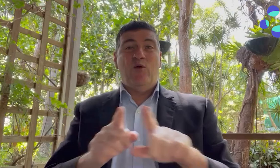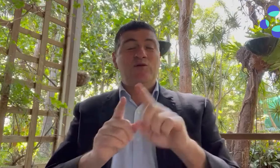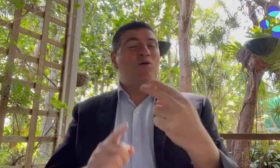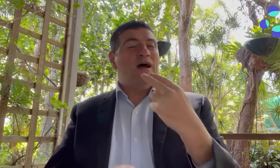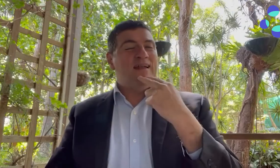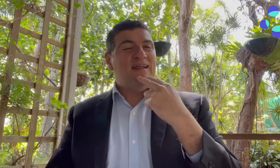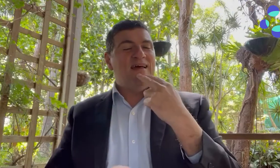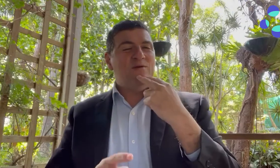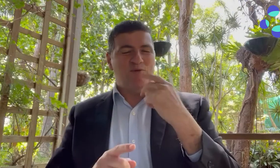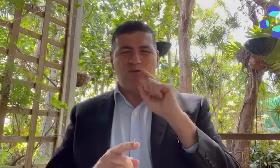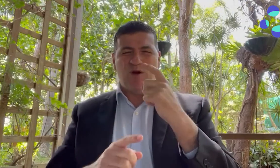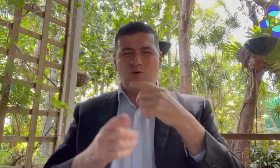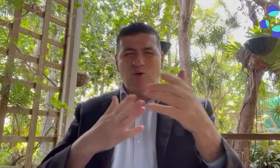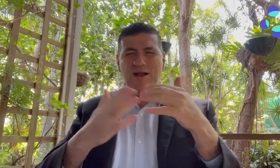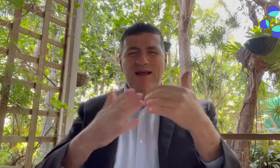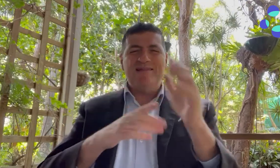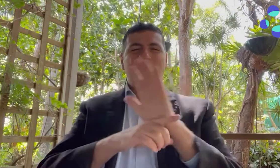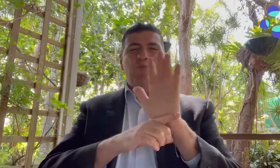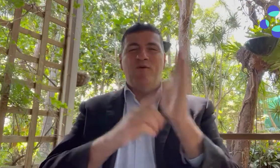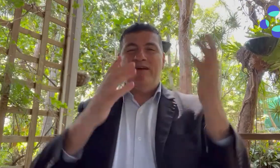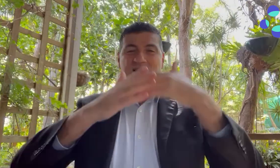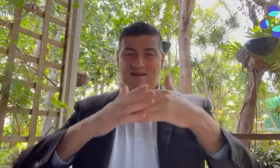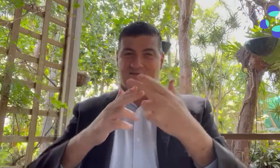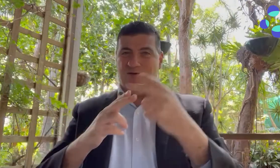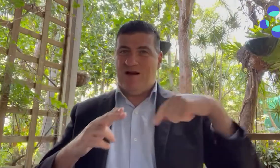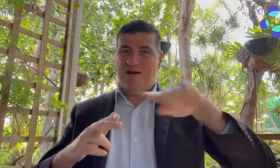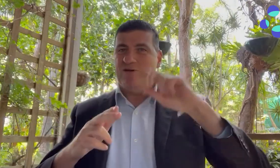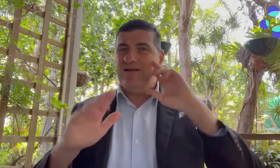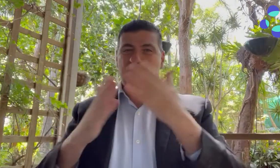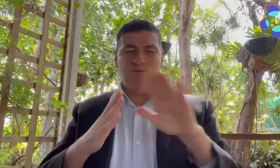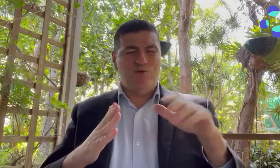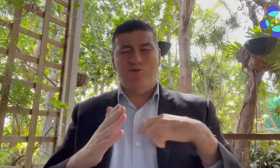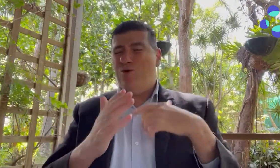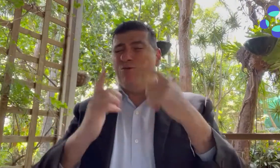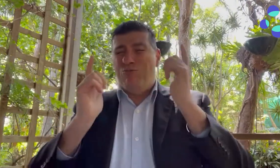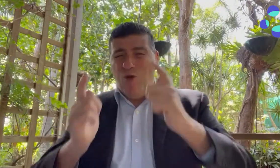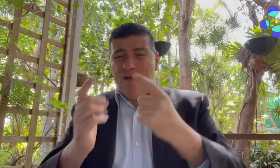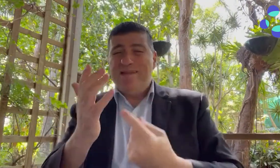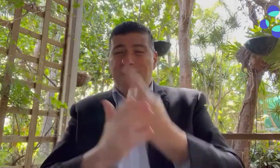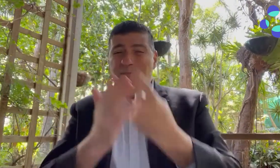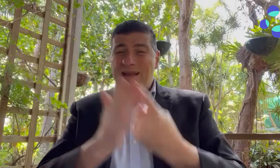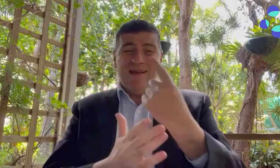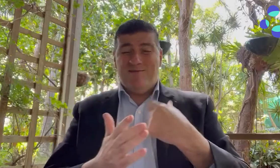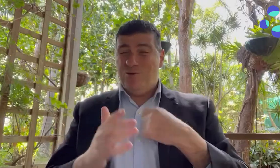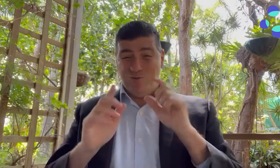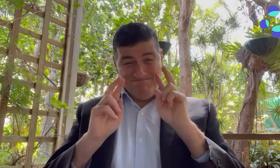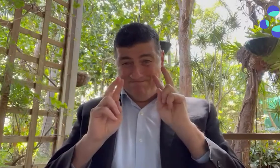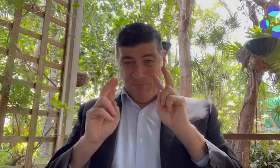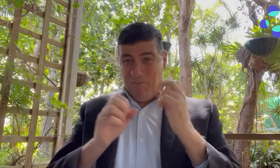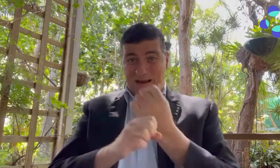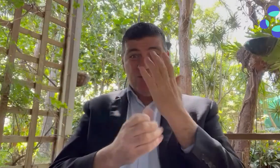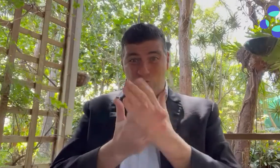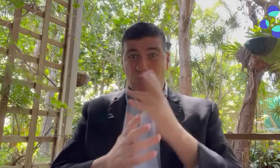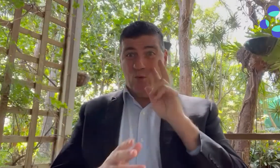Also, in Adelaide we’ll organise a movie night for our Deaf community. There is a lot happening! Make sure you keep an eye out for more information